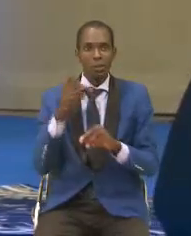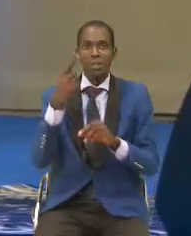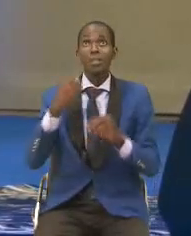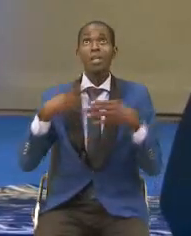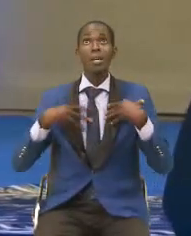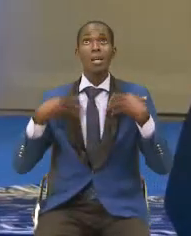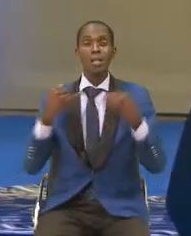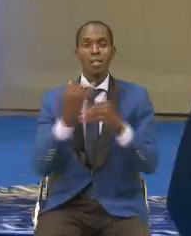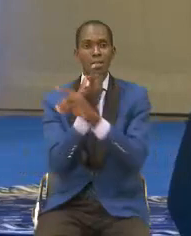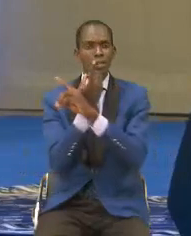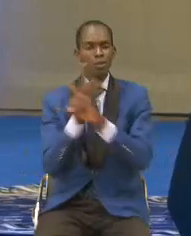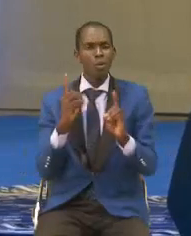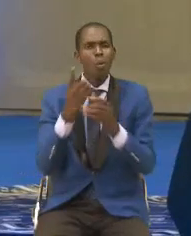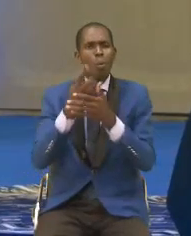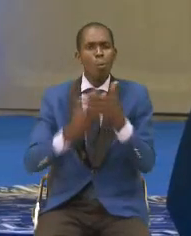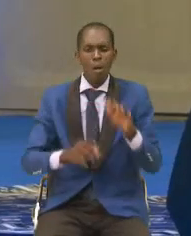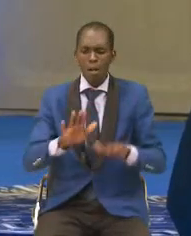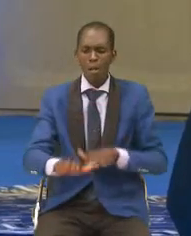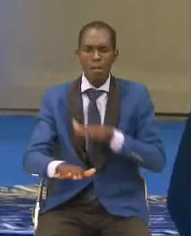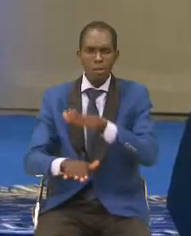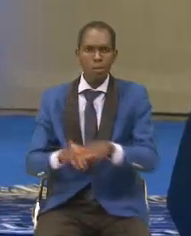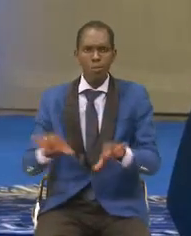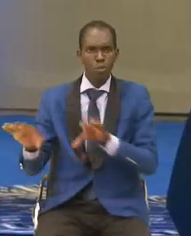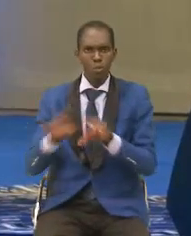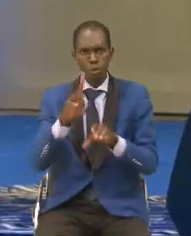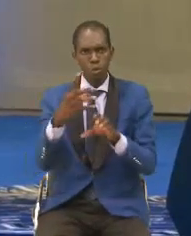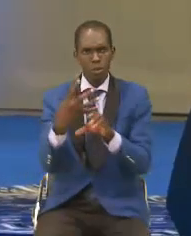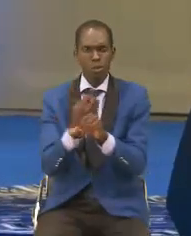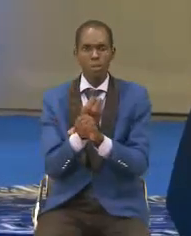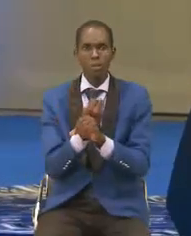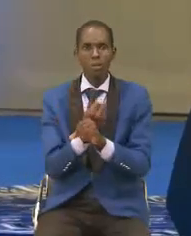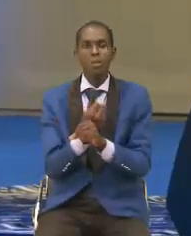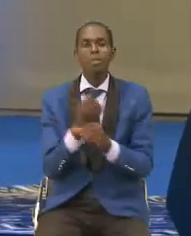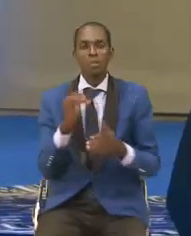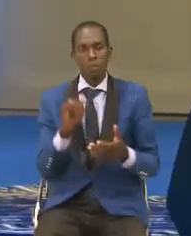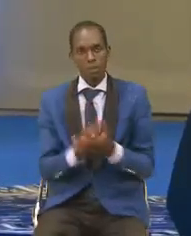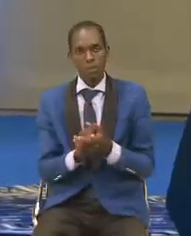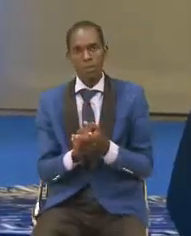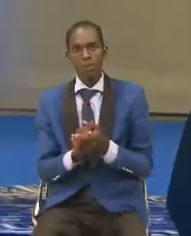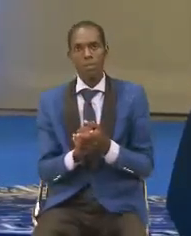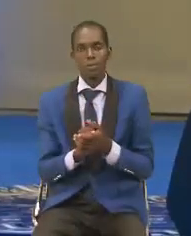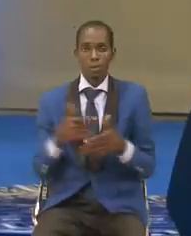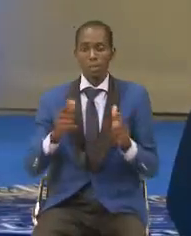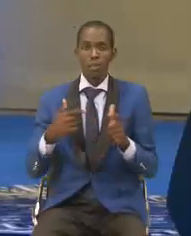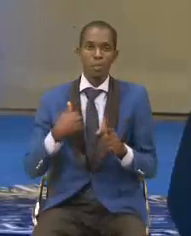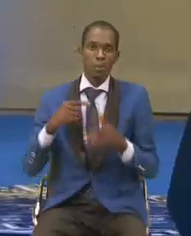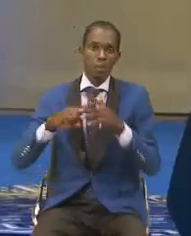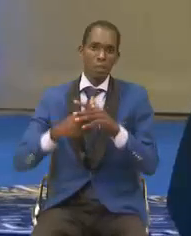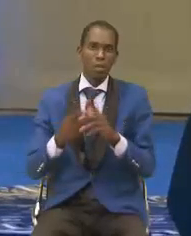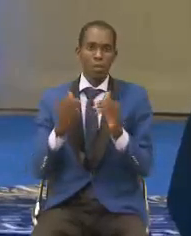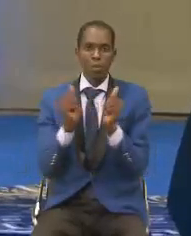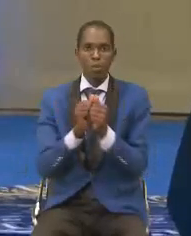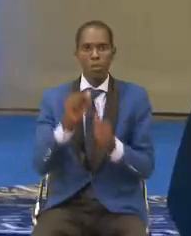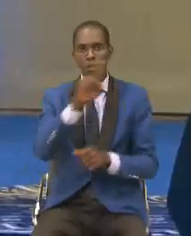the salvation the redemption the healing the deliverance what steps do you take let me start